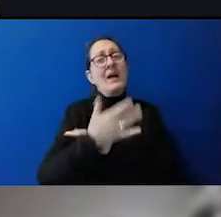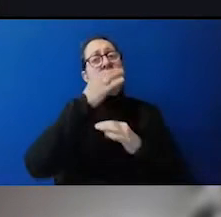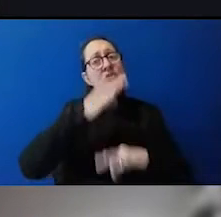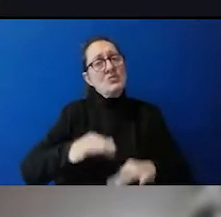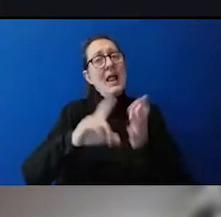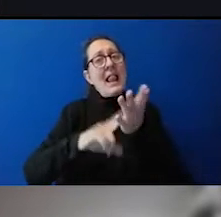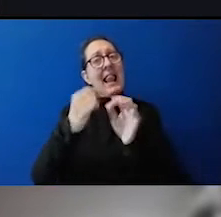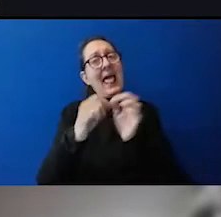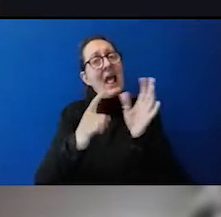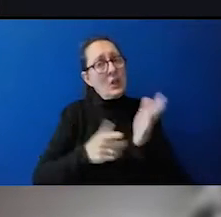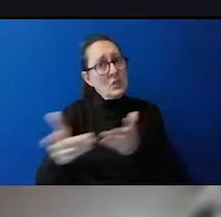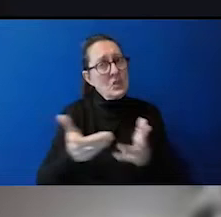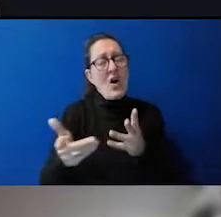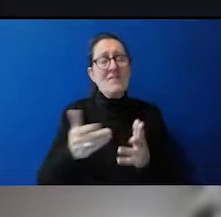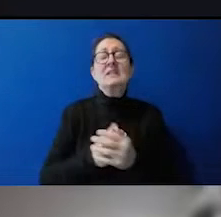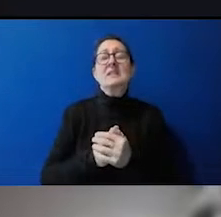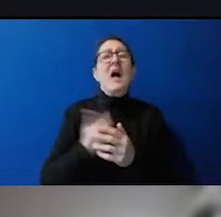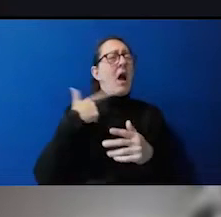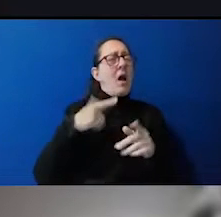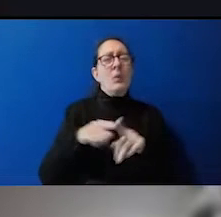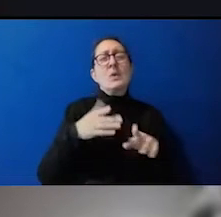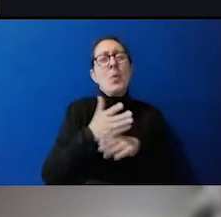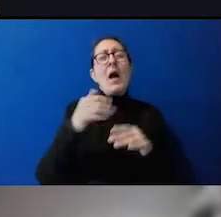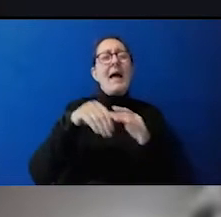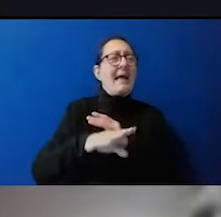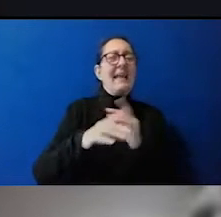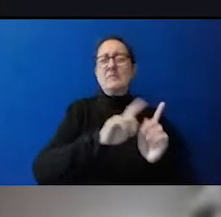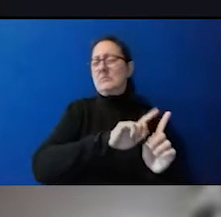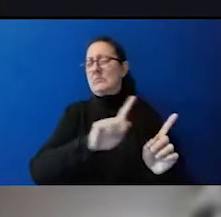court but I've also worked across legal aid in the local court and district court and Supreme